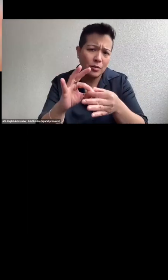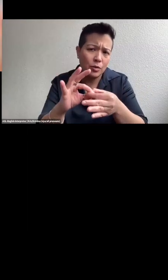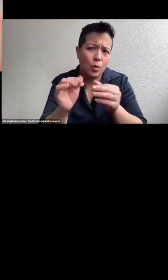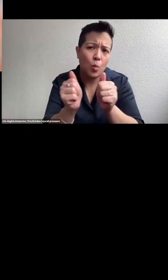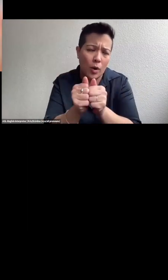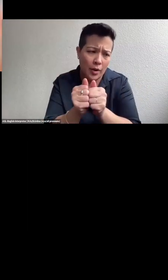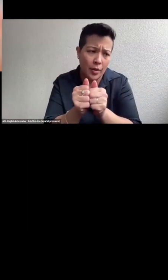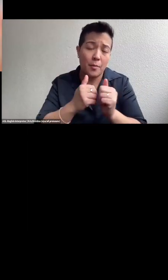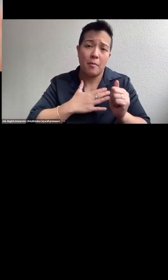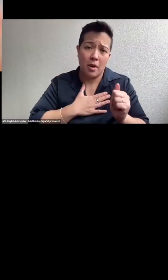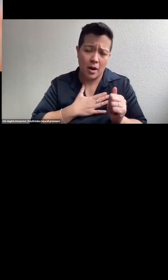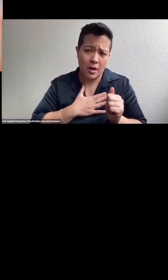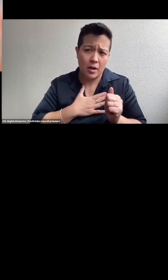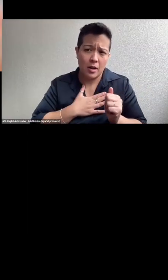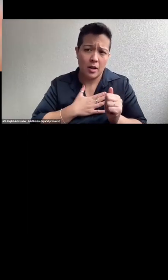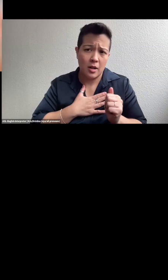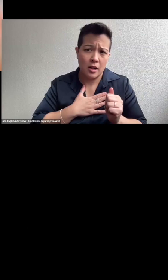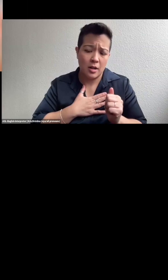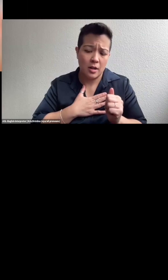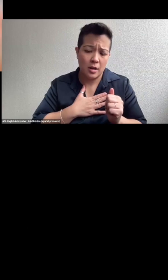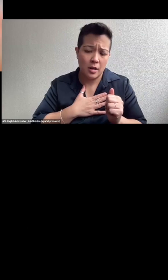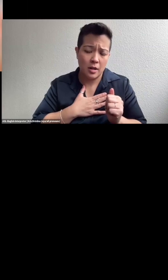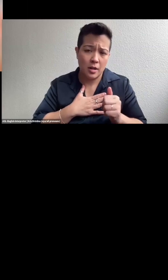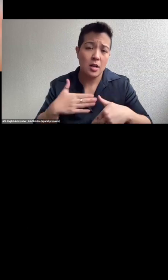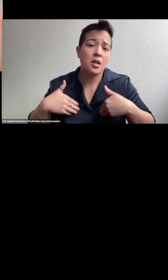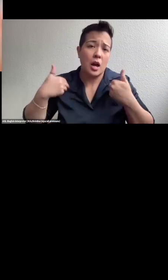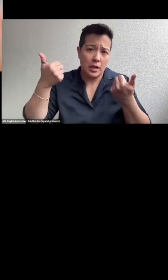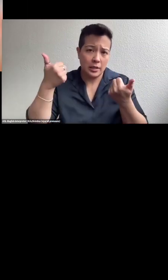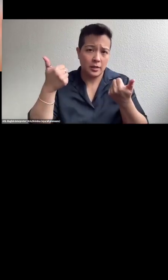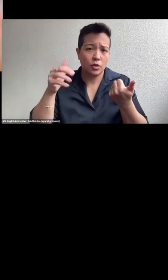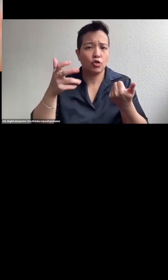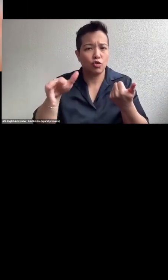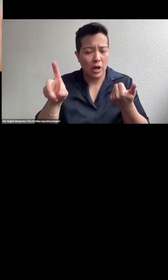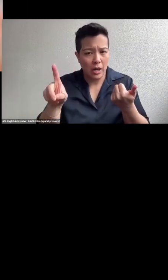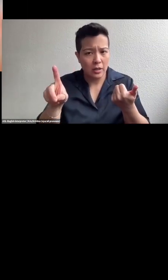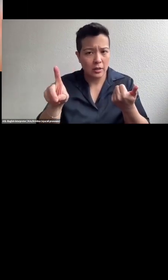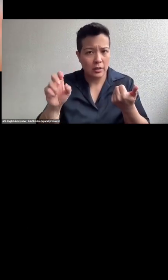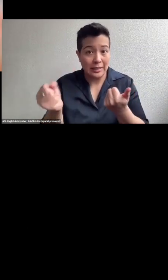my youngest child's family of origin.